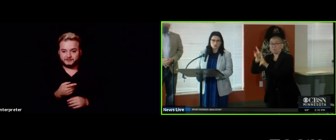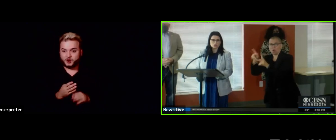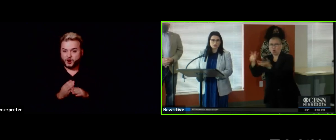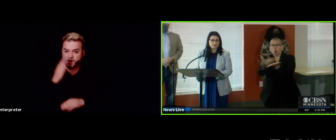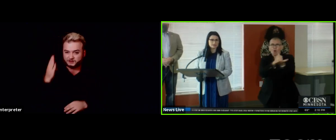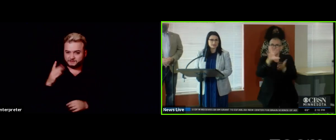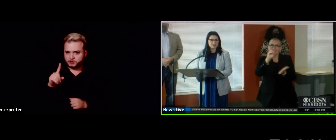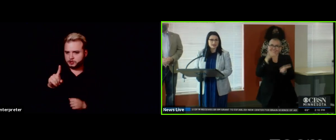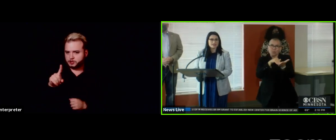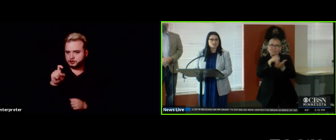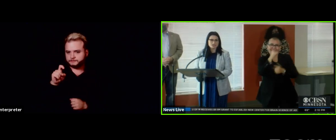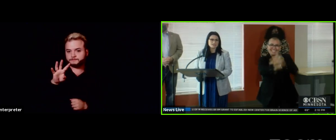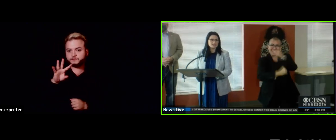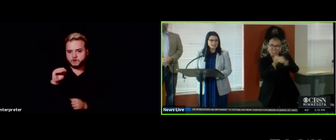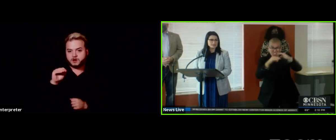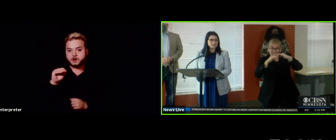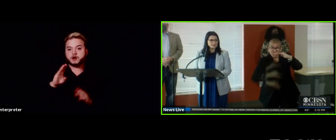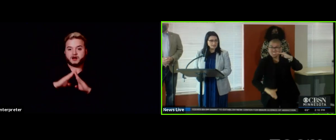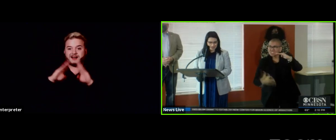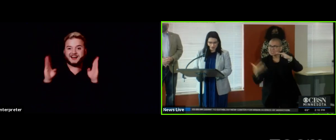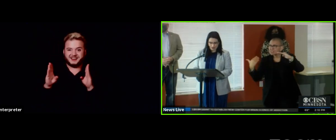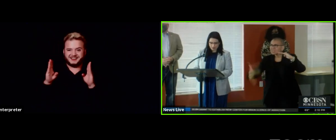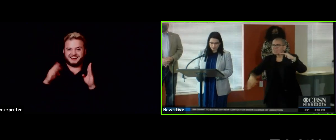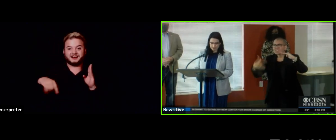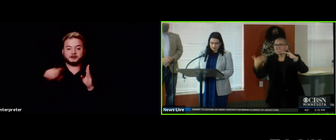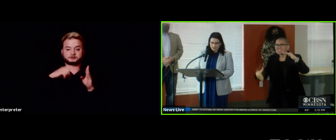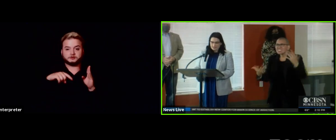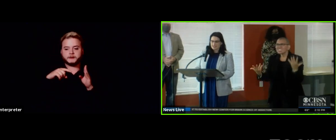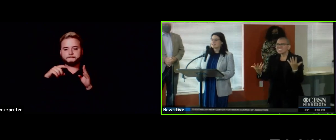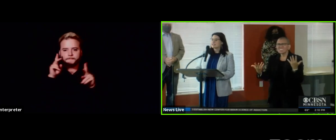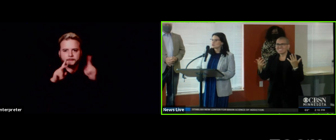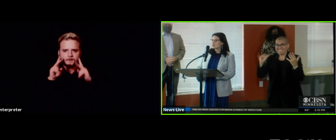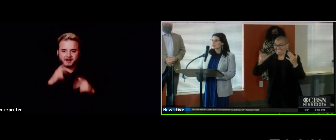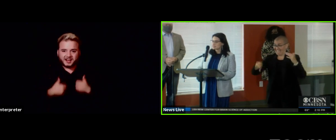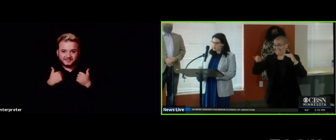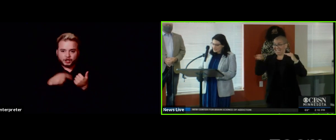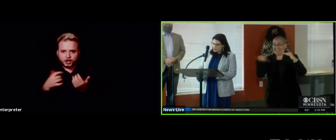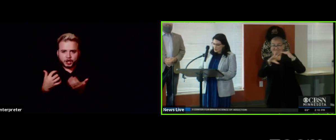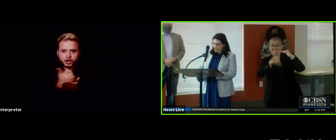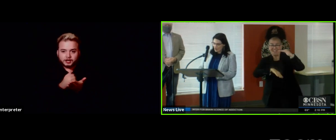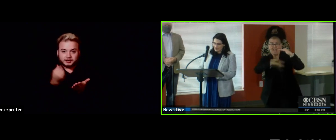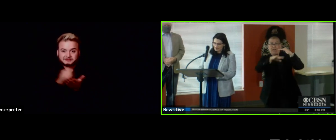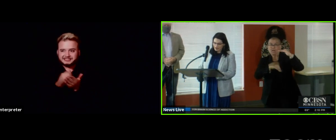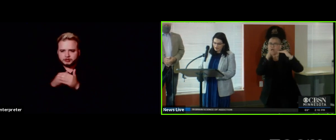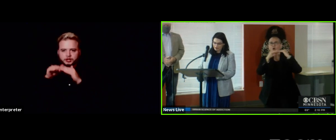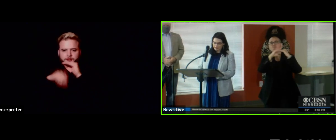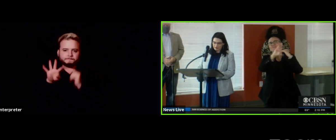rent and that just isn't sustainable. Today's announcement is the best way I can think of